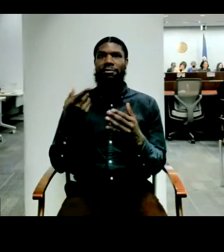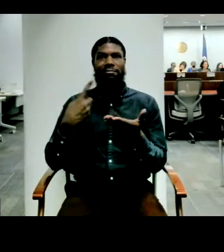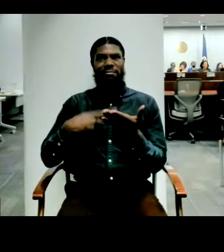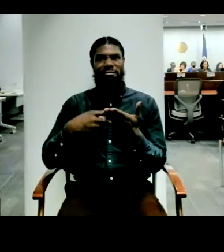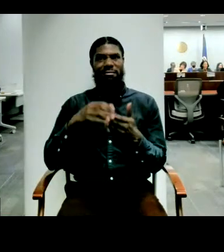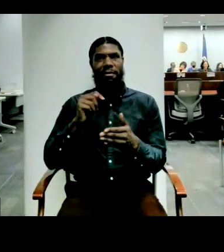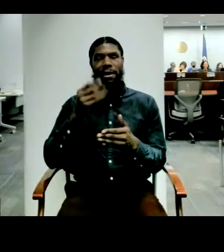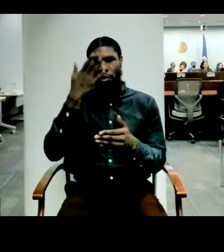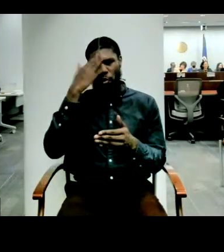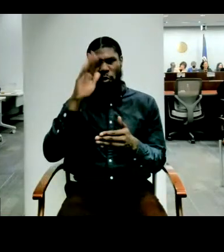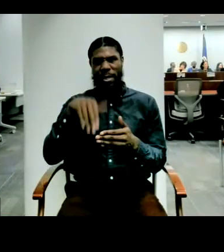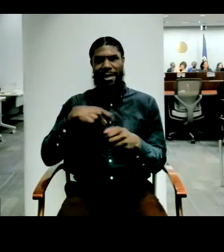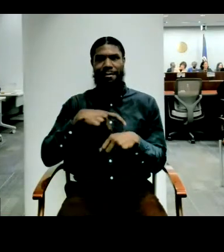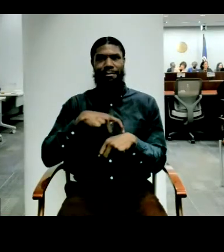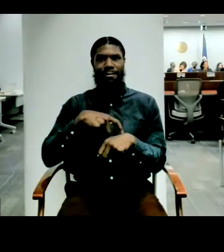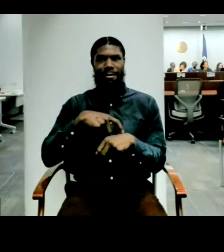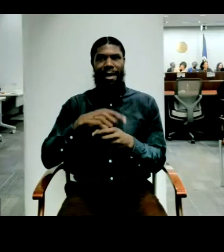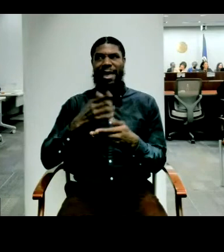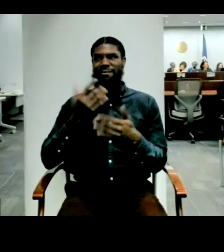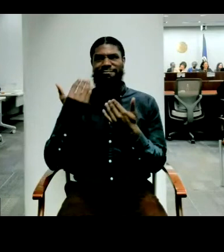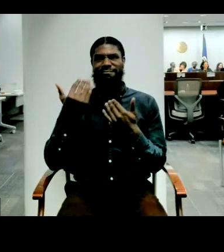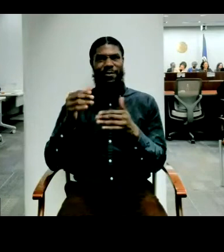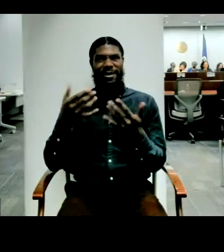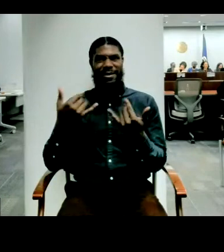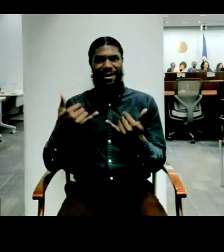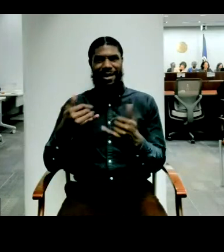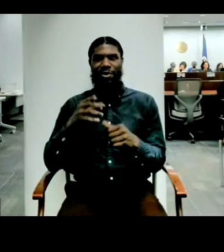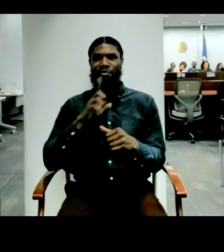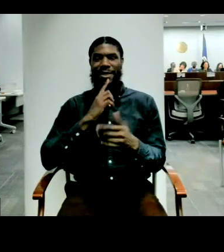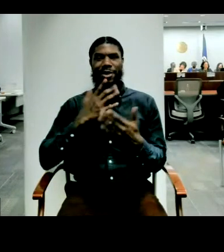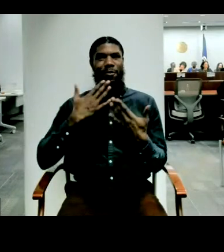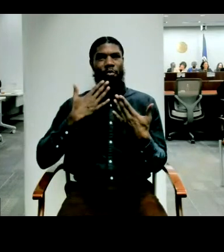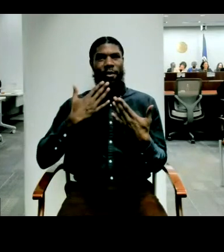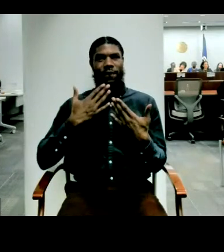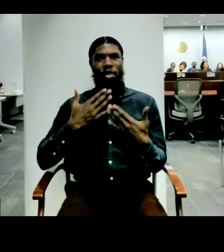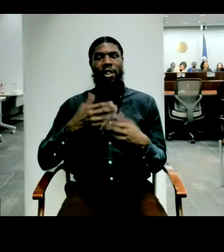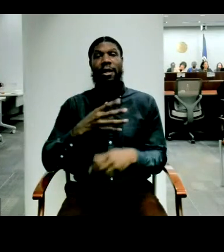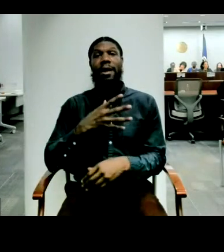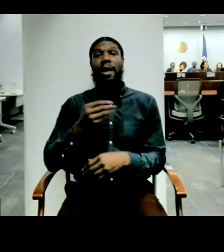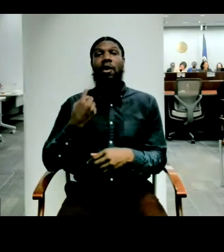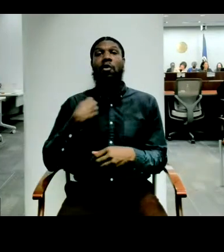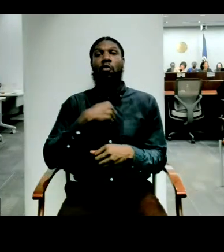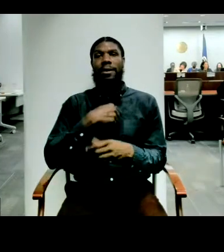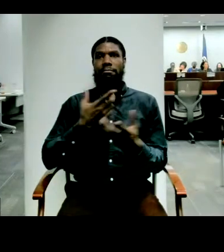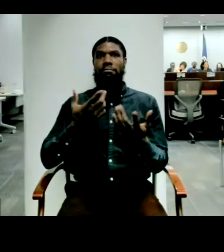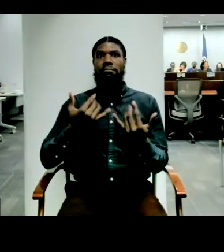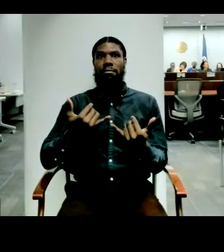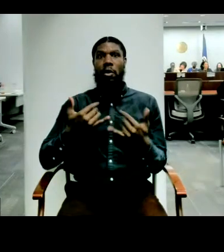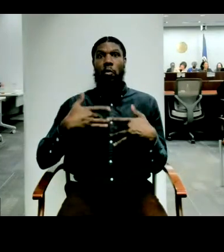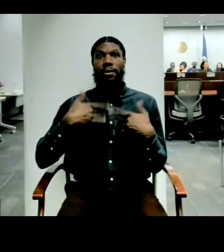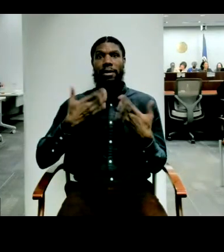we have our time is limited so I am so grateful and we will now um take a very